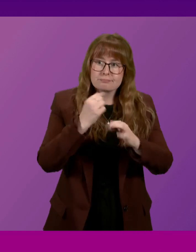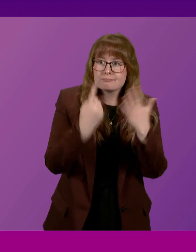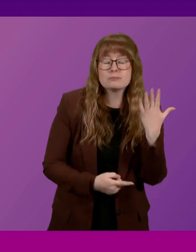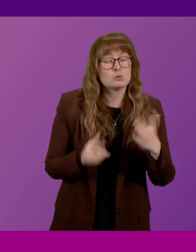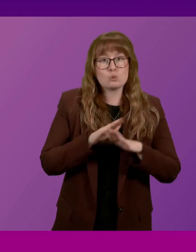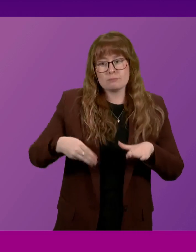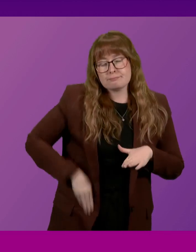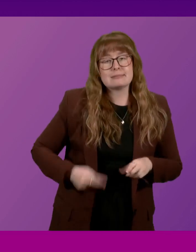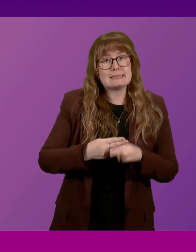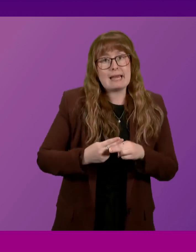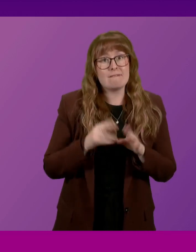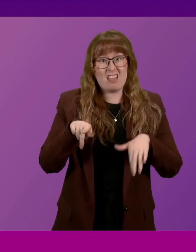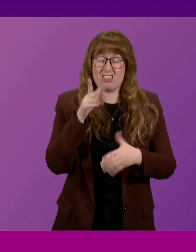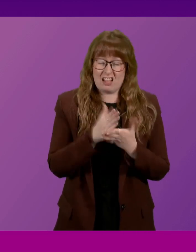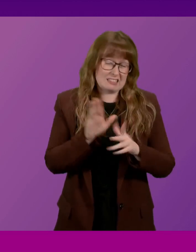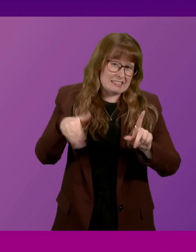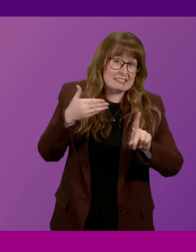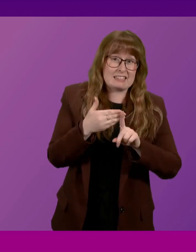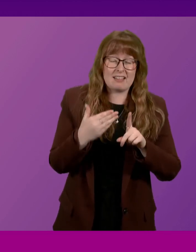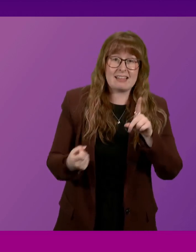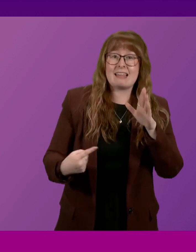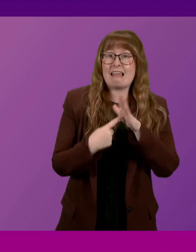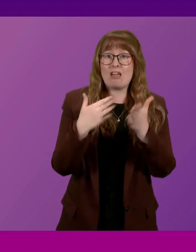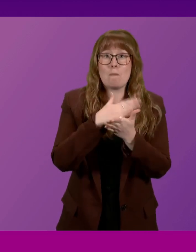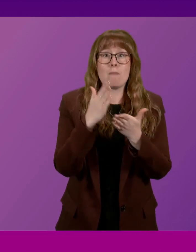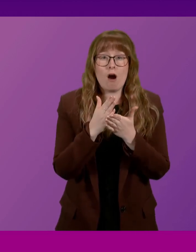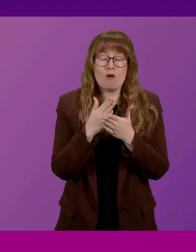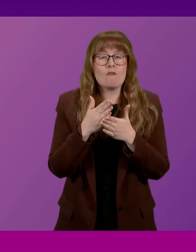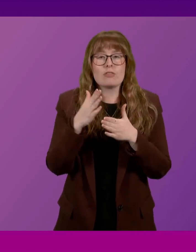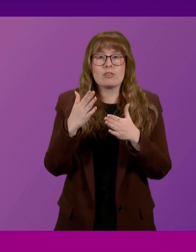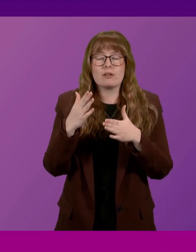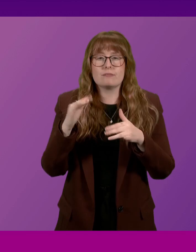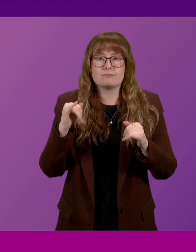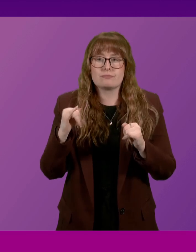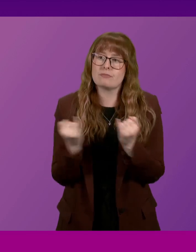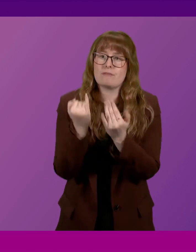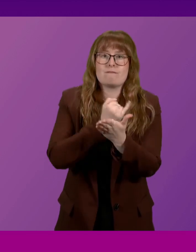That is at the heart of the work of the violence prevention framework for Scotland, the cashback